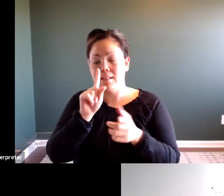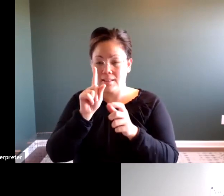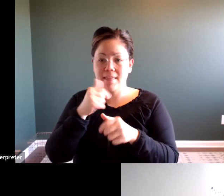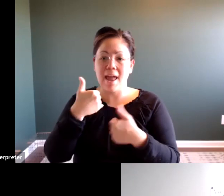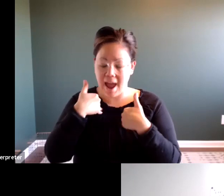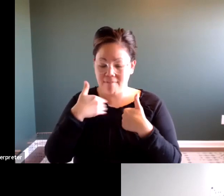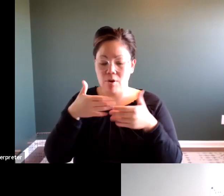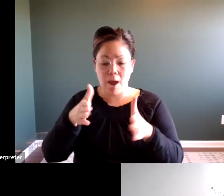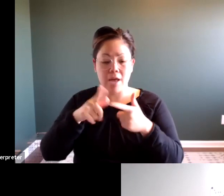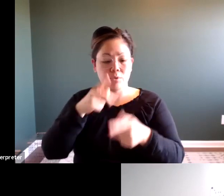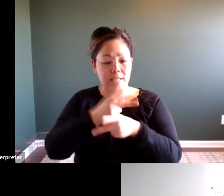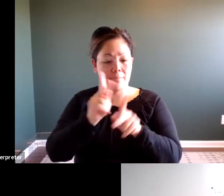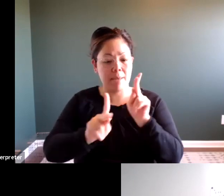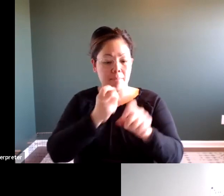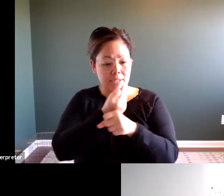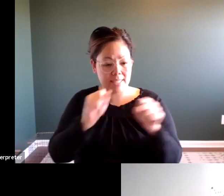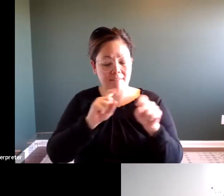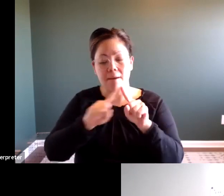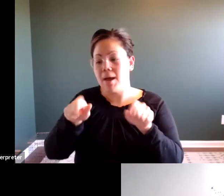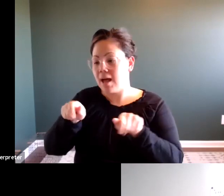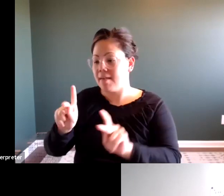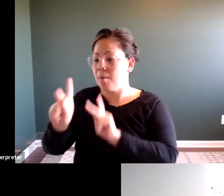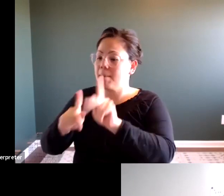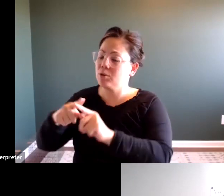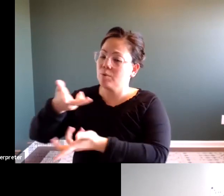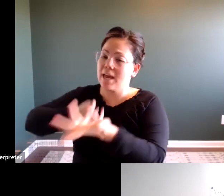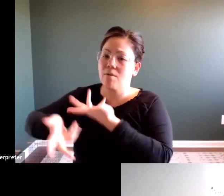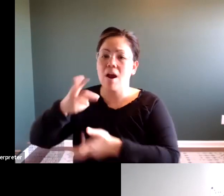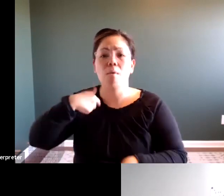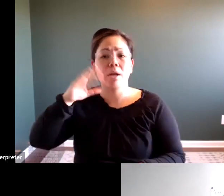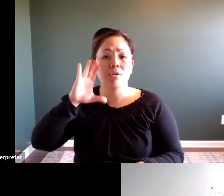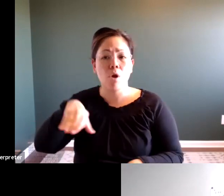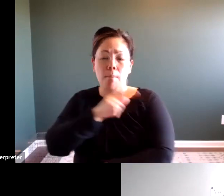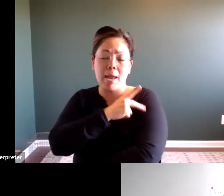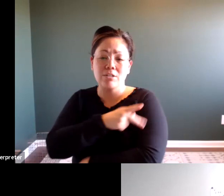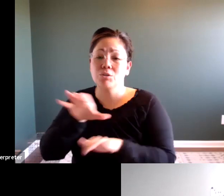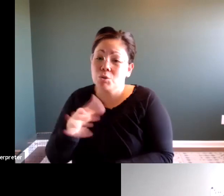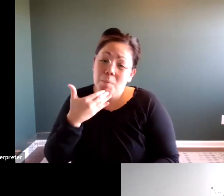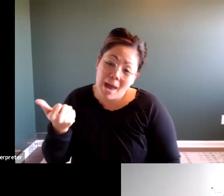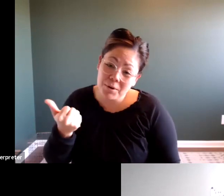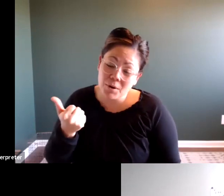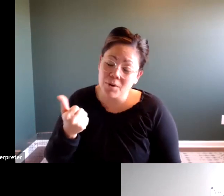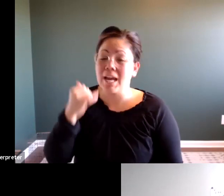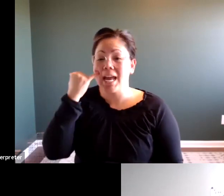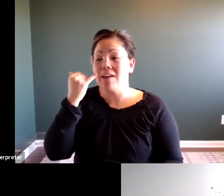but still allowing that interaction we know that patients do better right? When they have their family support.